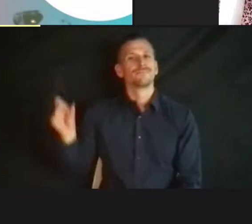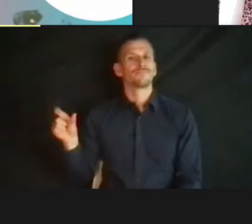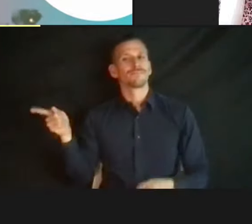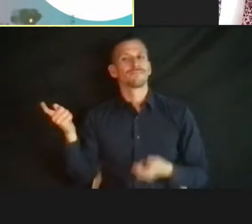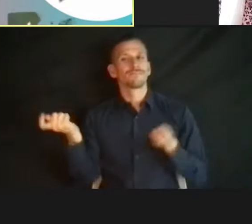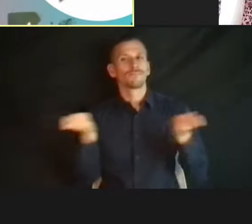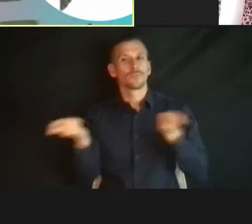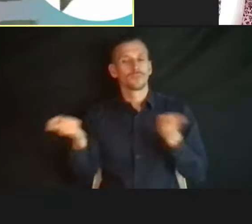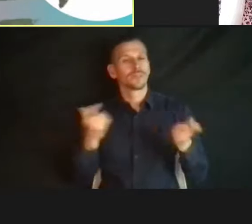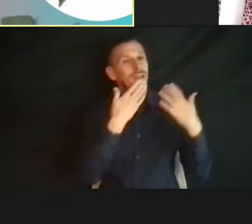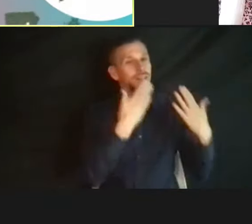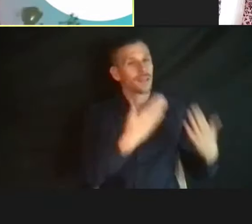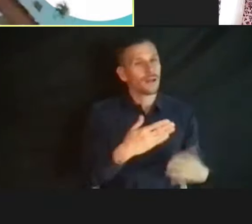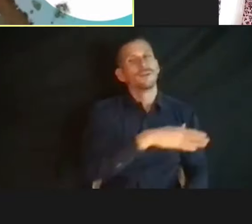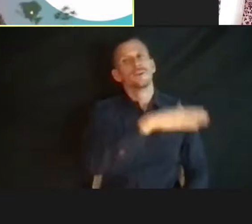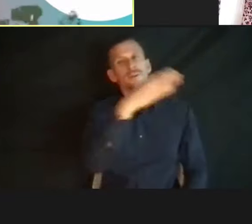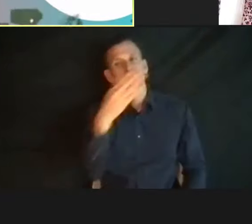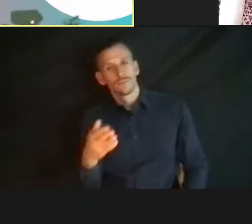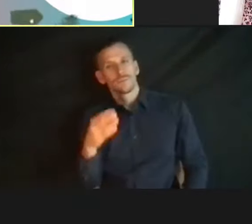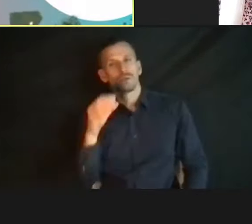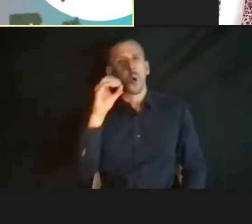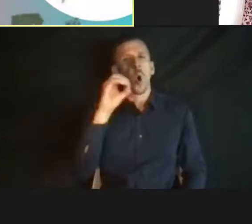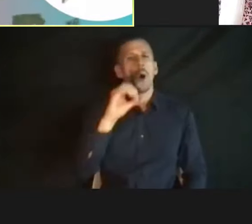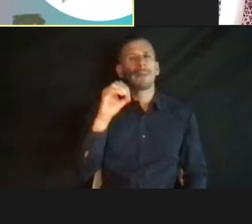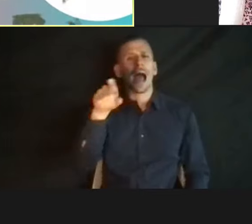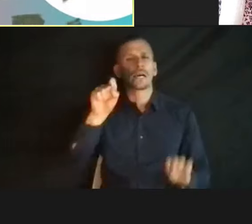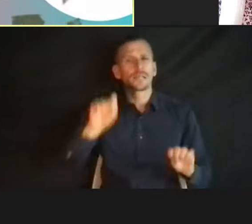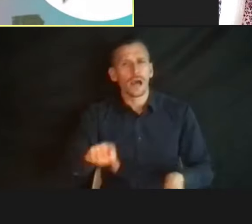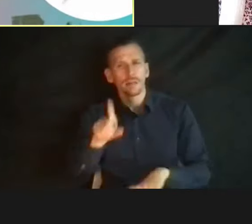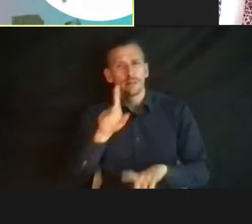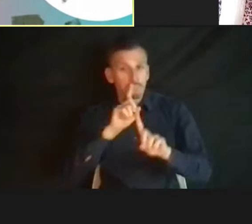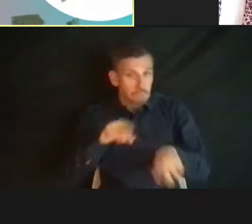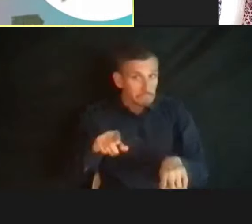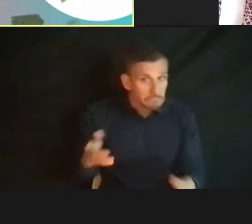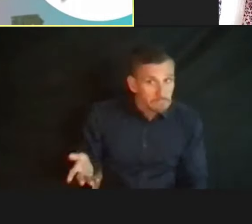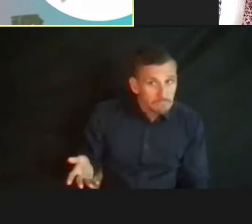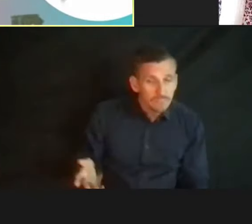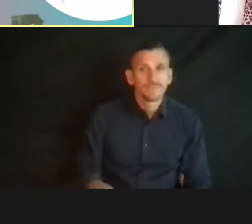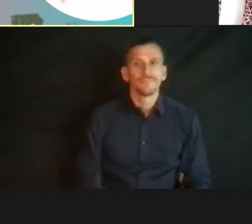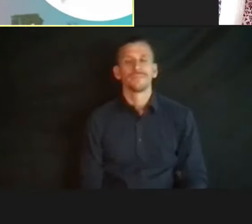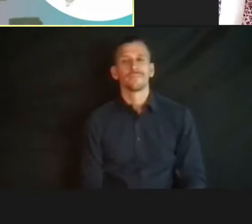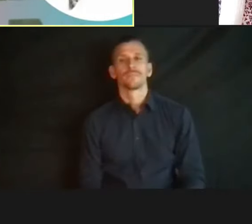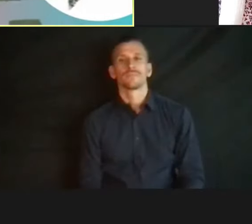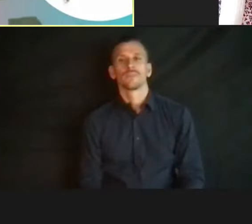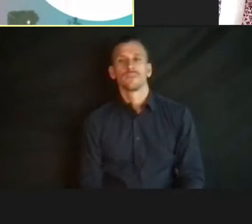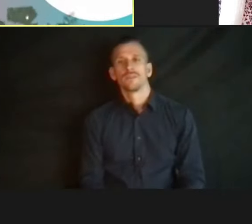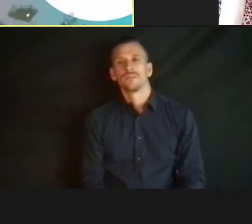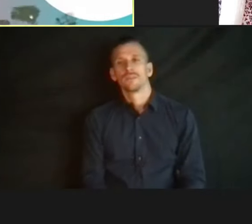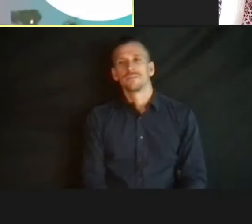Yes, thank you. Thank you so much. I want to pick from what Ms. Binta has said. Today,